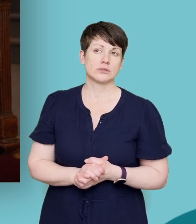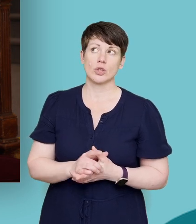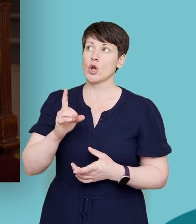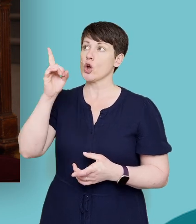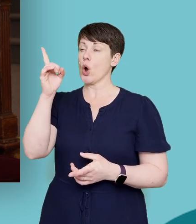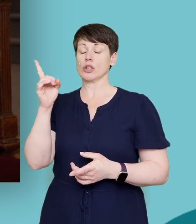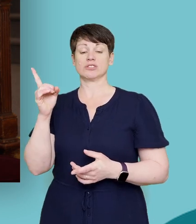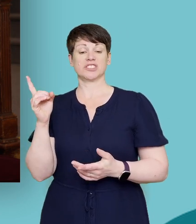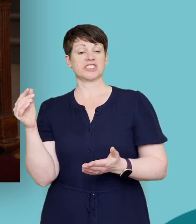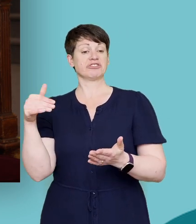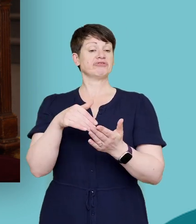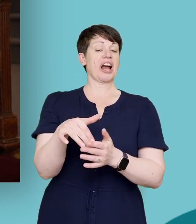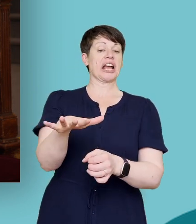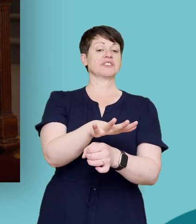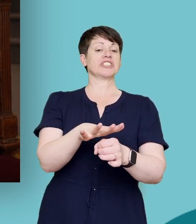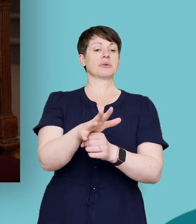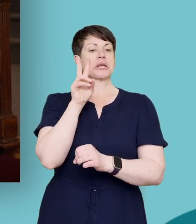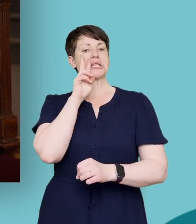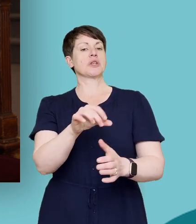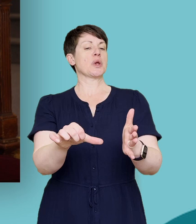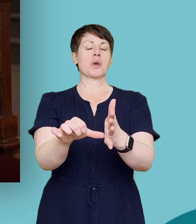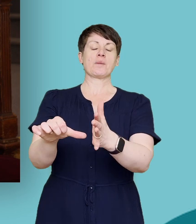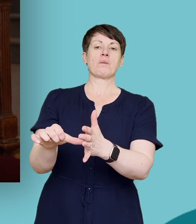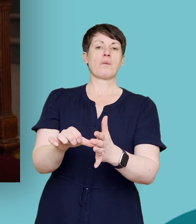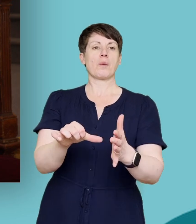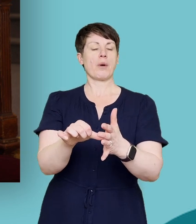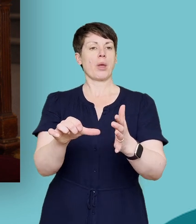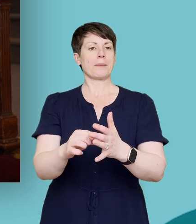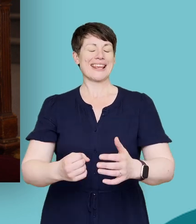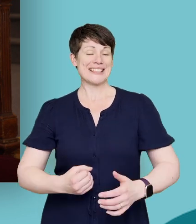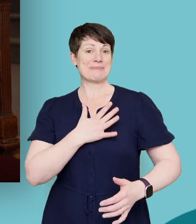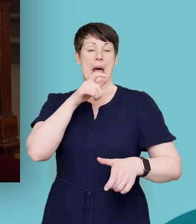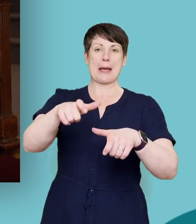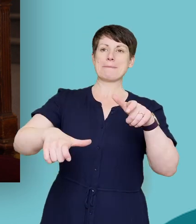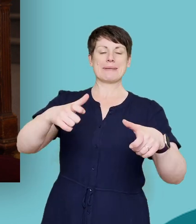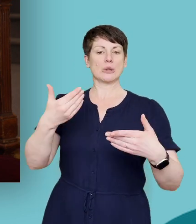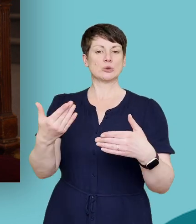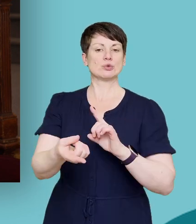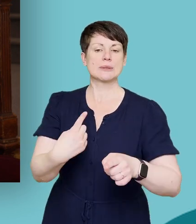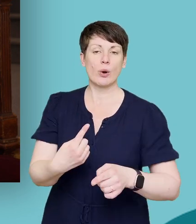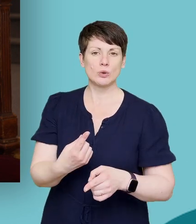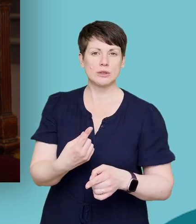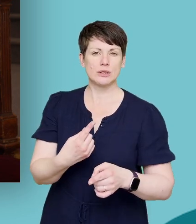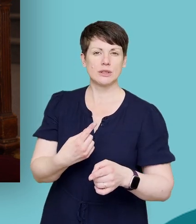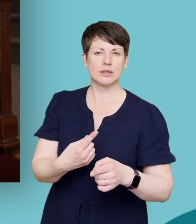situation, seize what is wrong, and inspire people to do something about it, and then becomes removed.